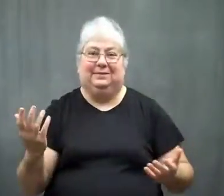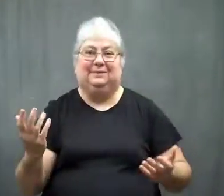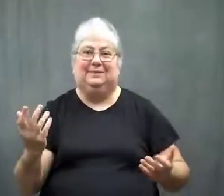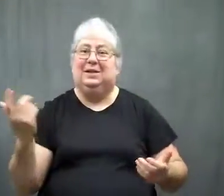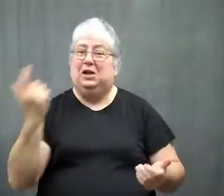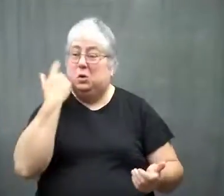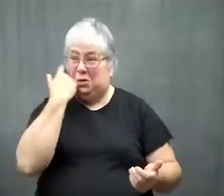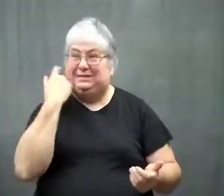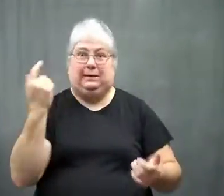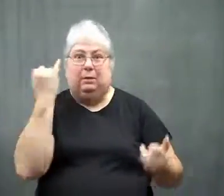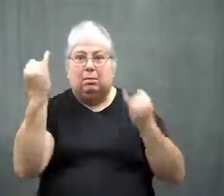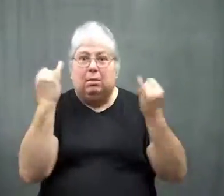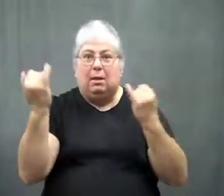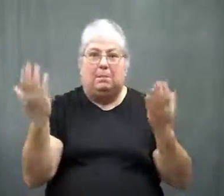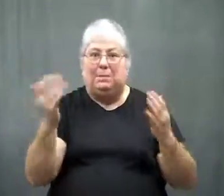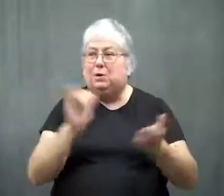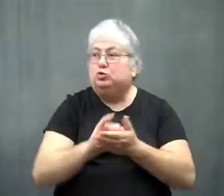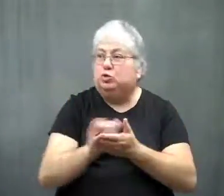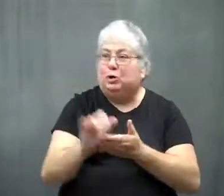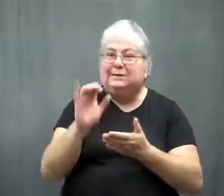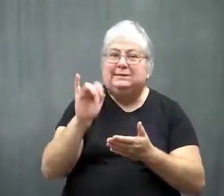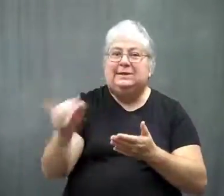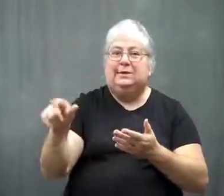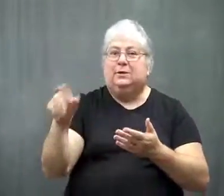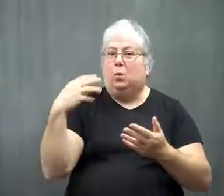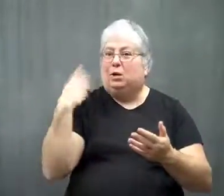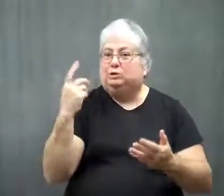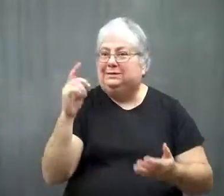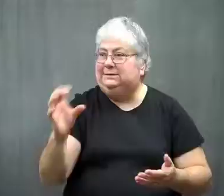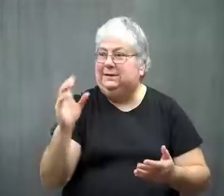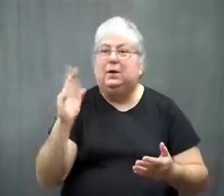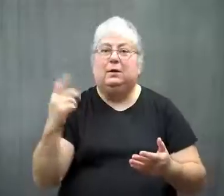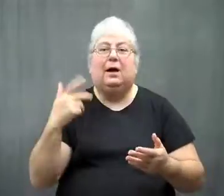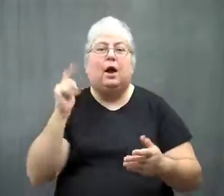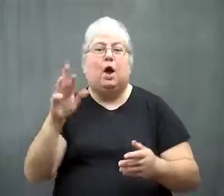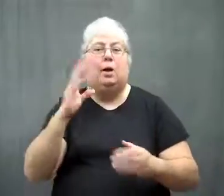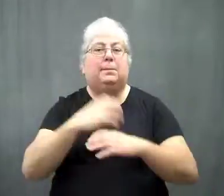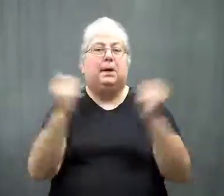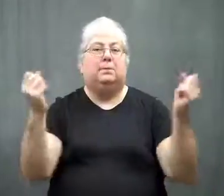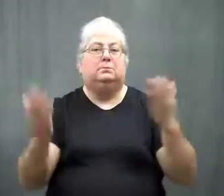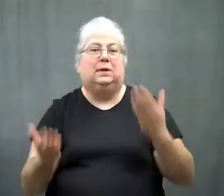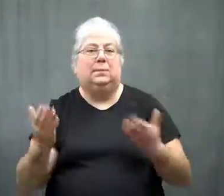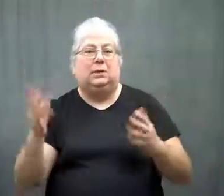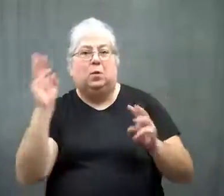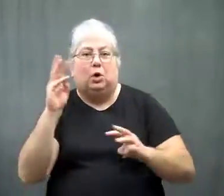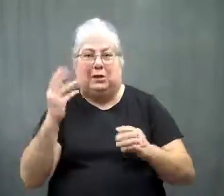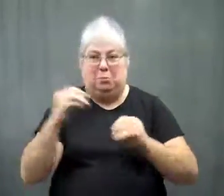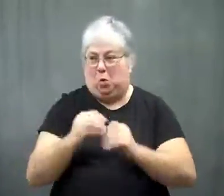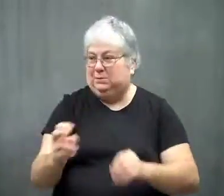There was concern that there might be car bombings in New York City and Washington, D.C.